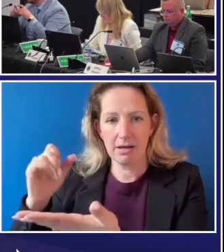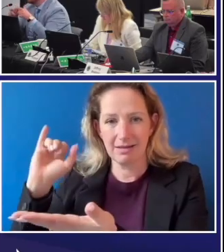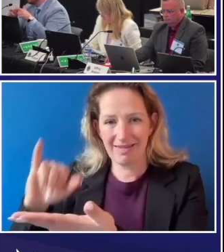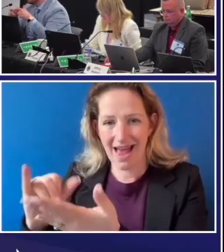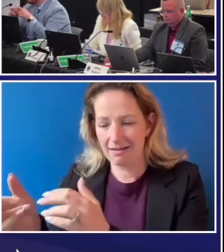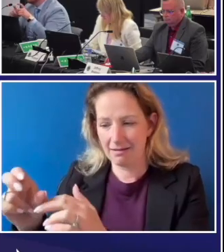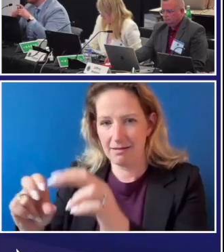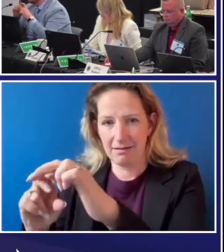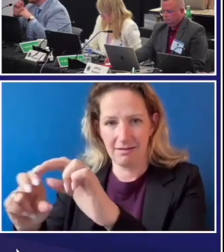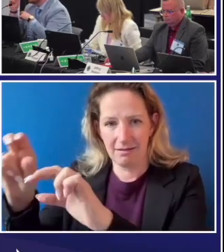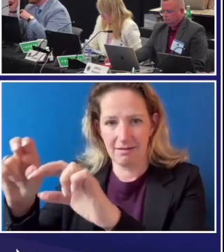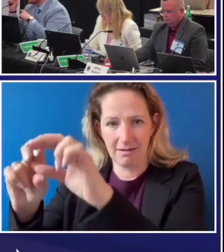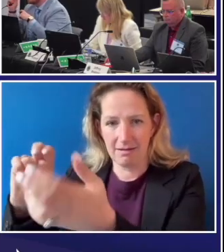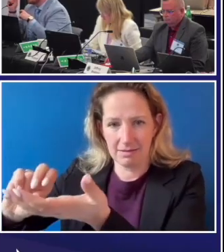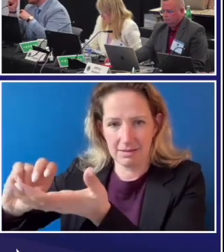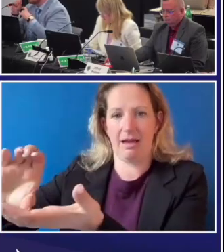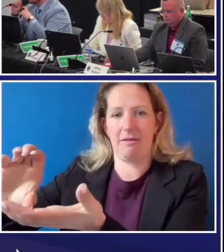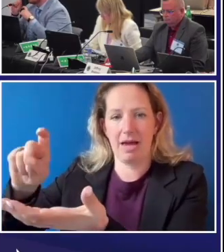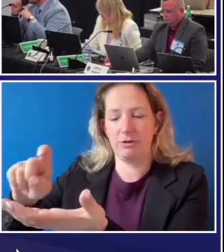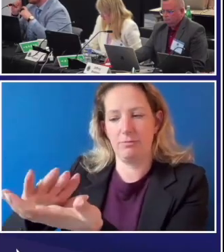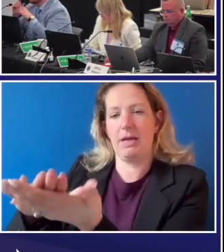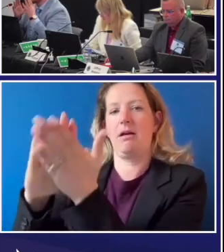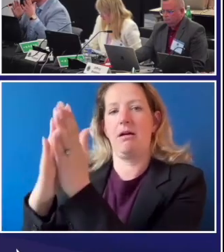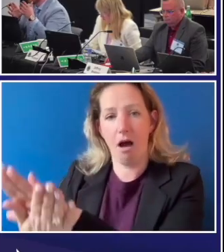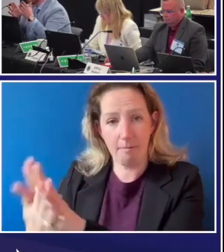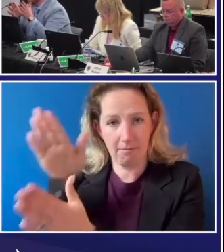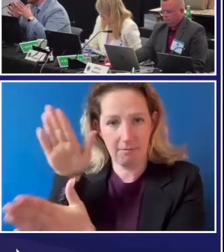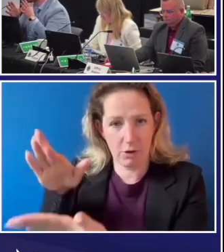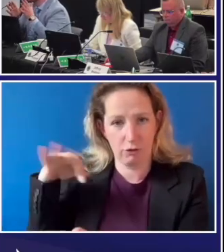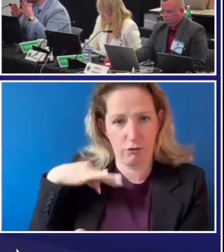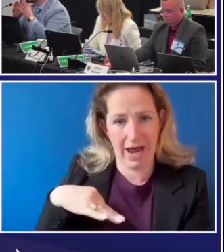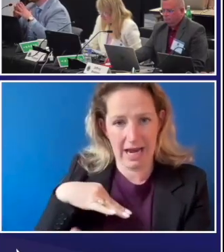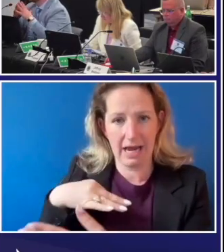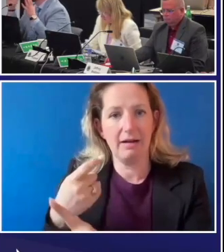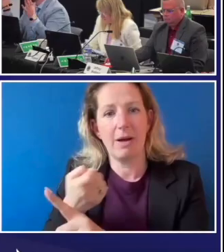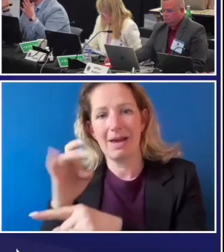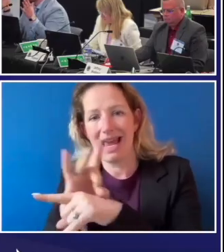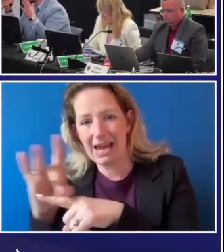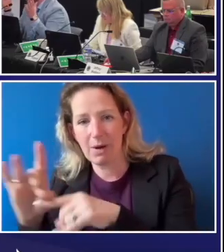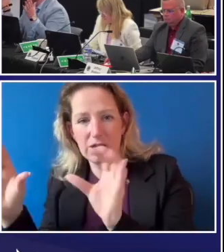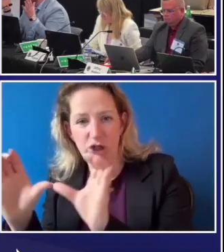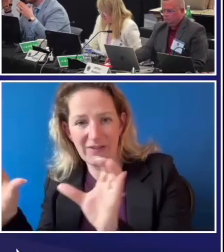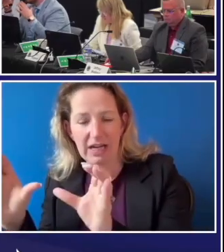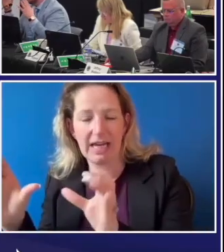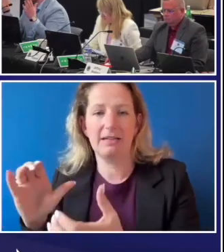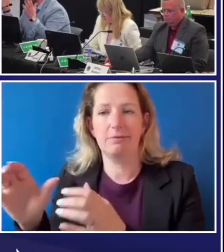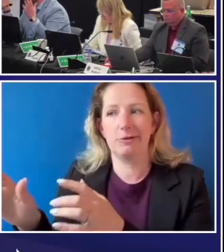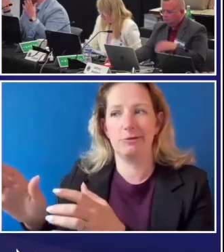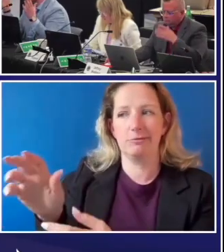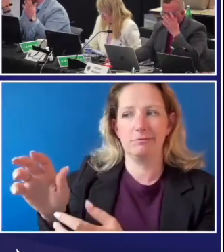credit, if they choose to continue their education, for example, moving from an 8 week certificate to a semester-long certificate or a year-long certificate.